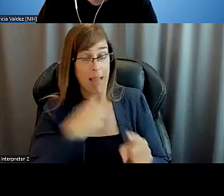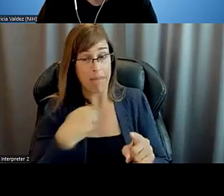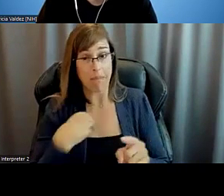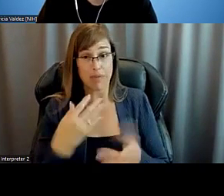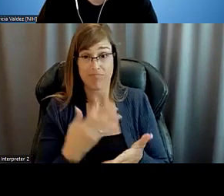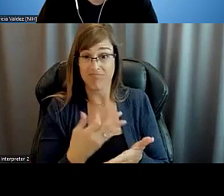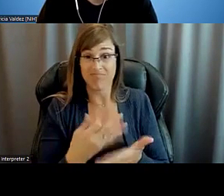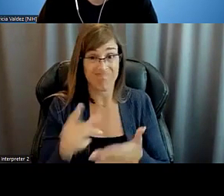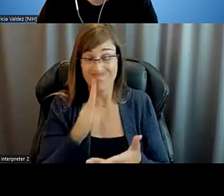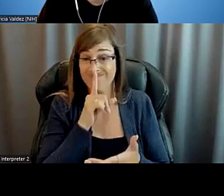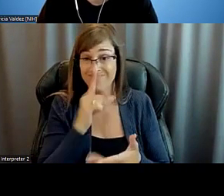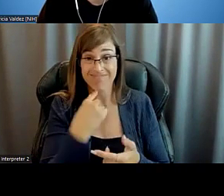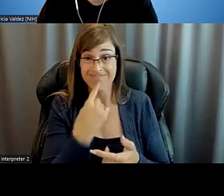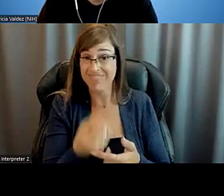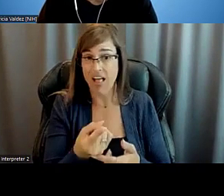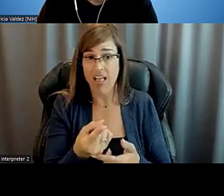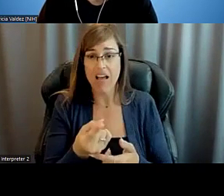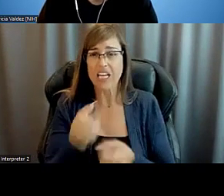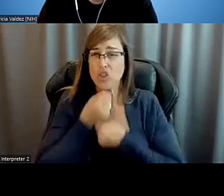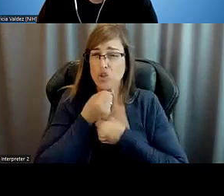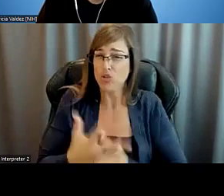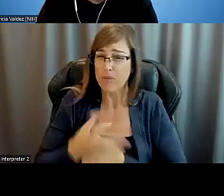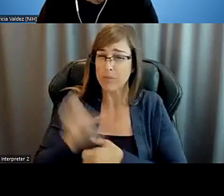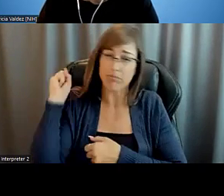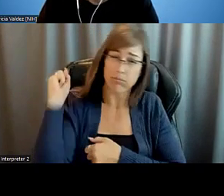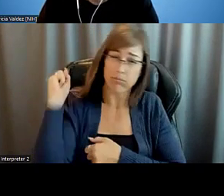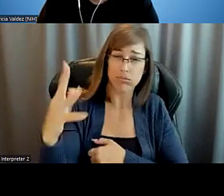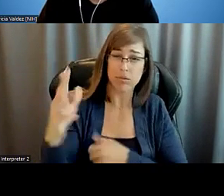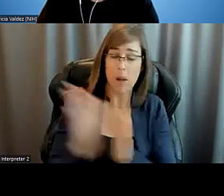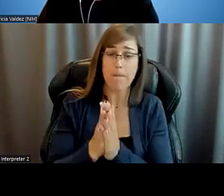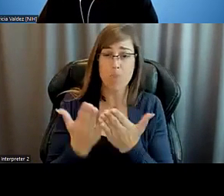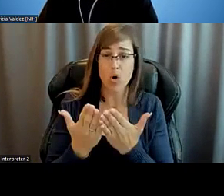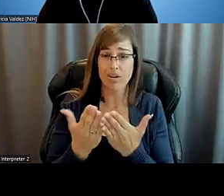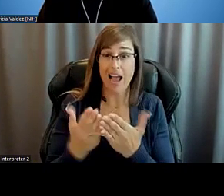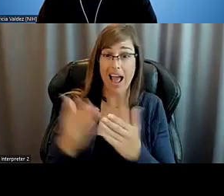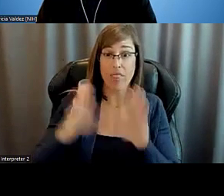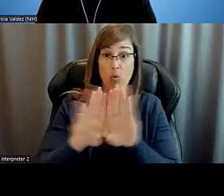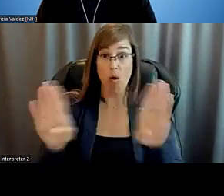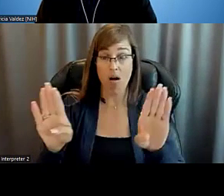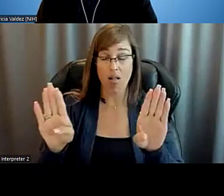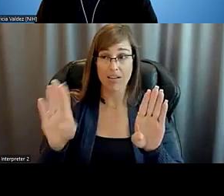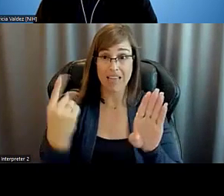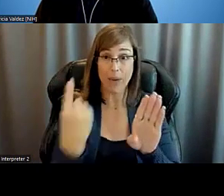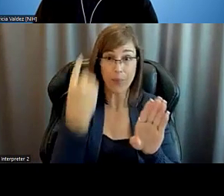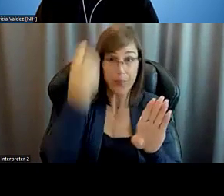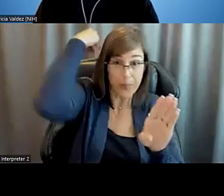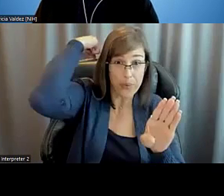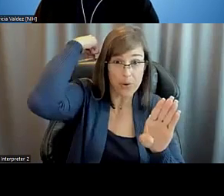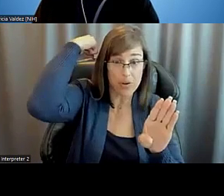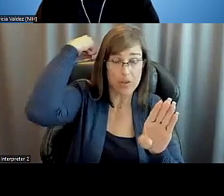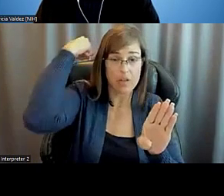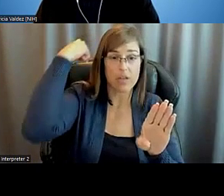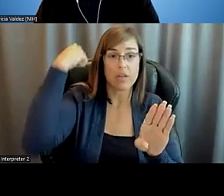and he throws a lab notebook at the wall, narrowly missing their heads. Paula Postdoc calls Rebecca RIO